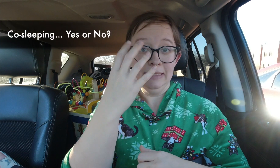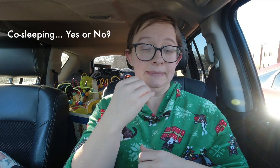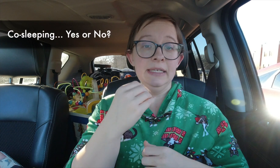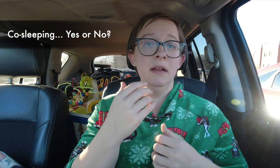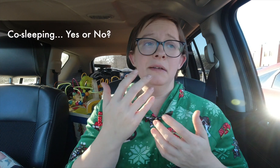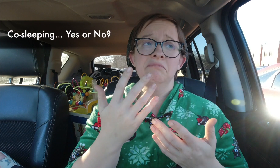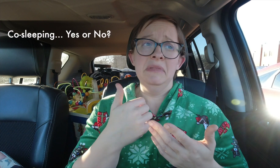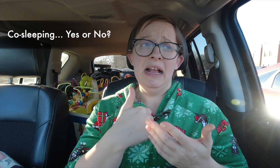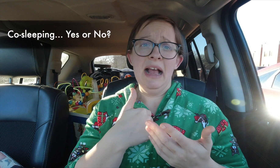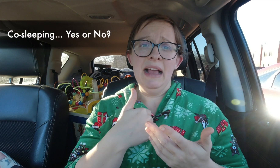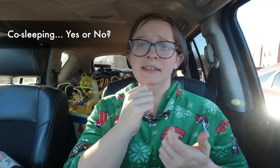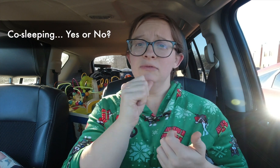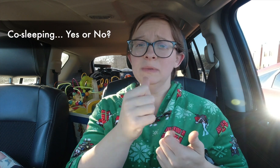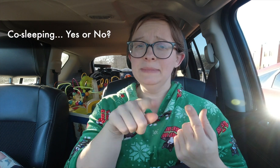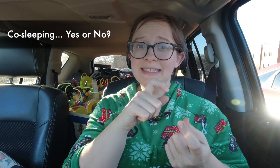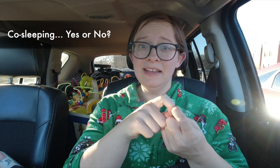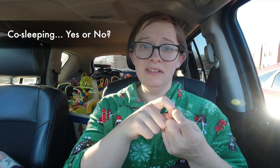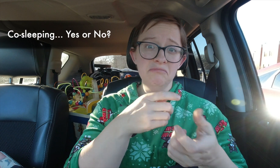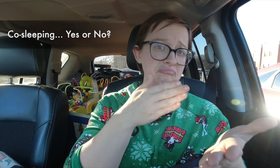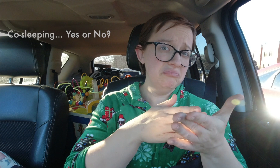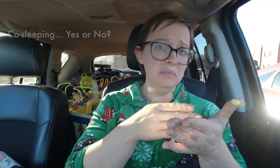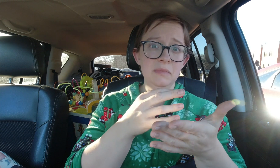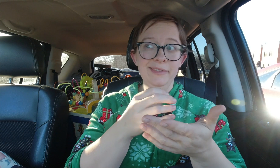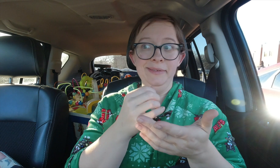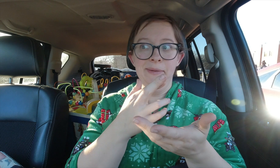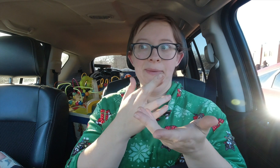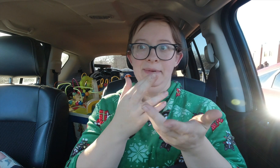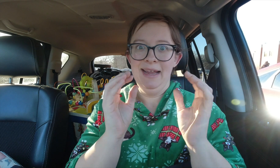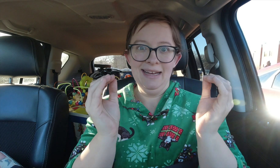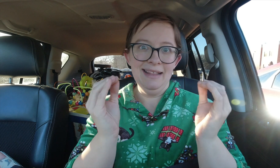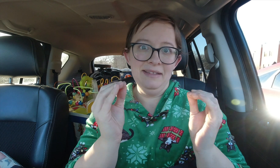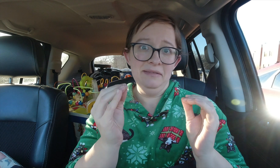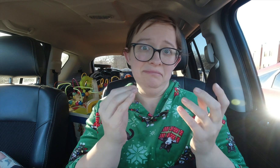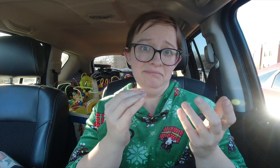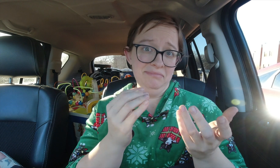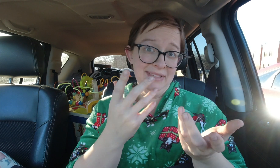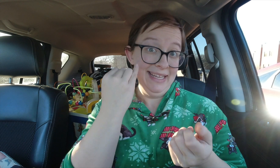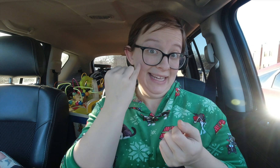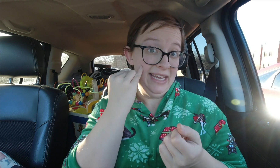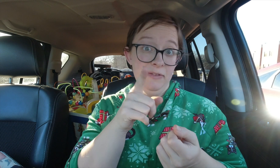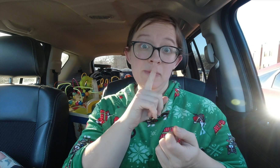Okay, co-sleeping. I don't specifically... I'm not specifically against it.